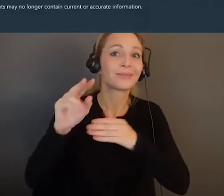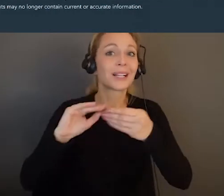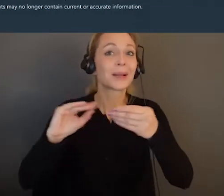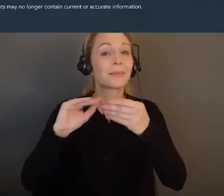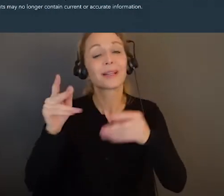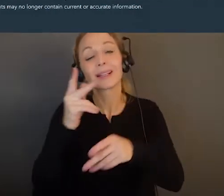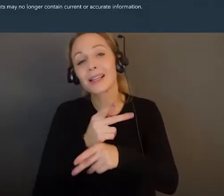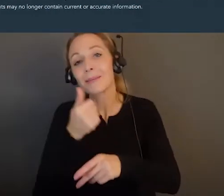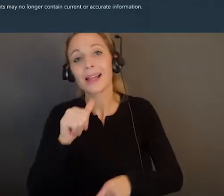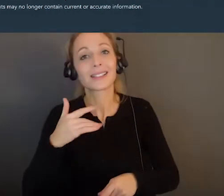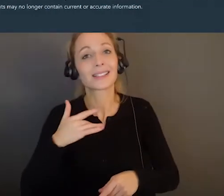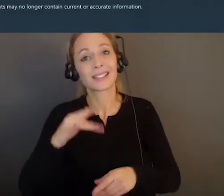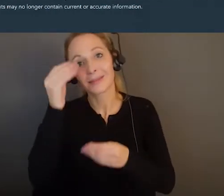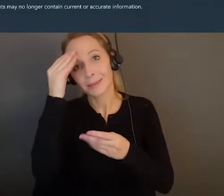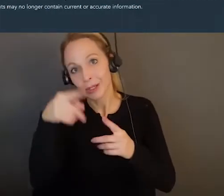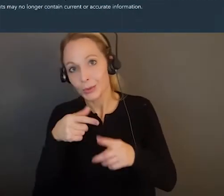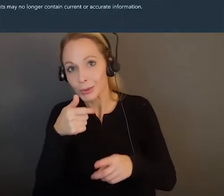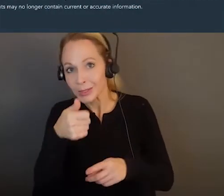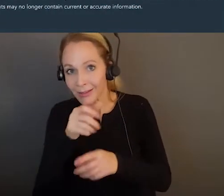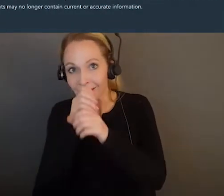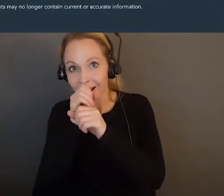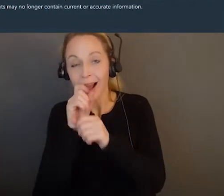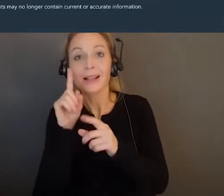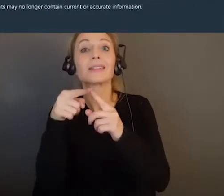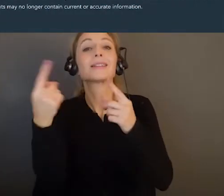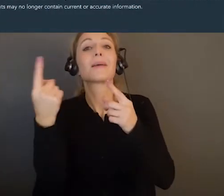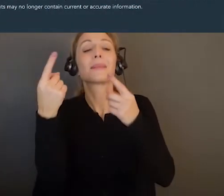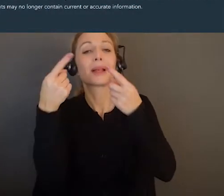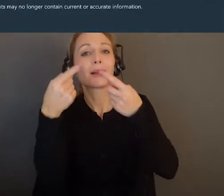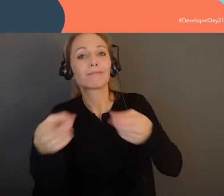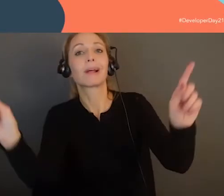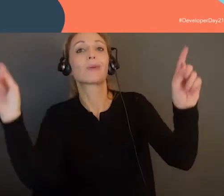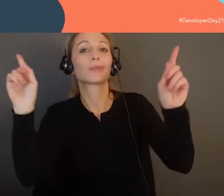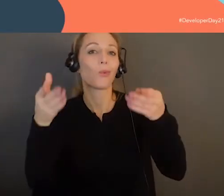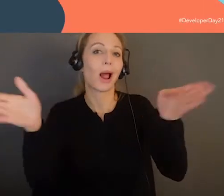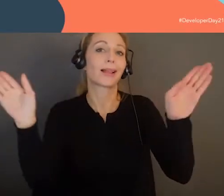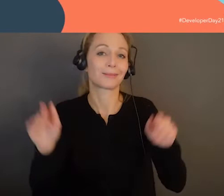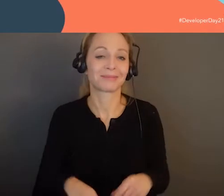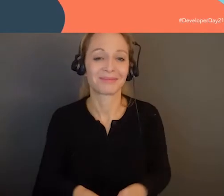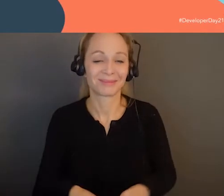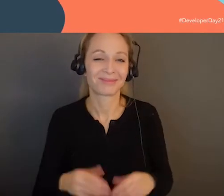KEEP ANY SENSITIVE INFORMATION TO YOURSELVES UNTIL SOMETHING IS WIDELY ANNOUNCED. OKAY, BUT NOW TO THE FUN!